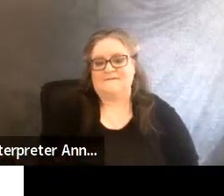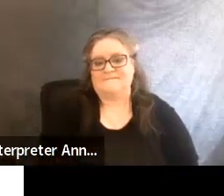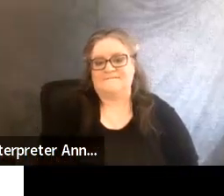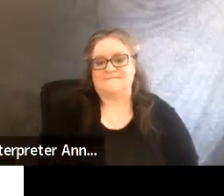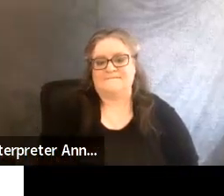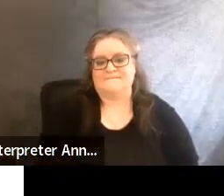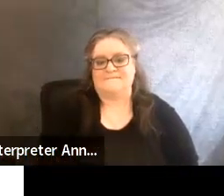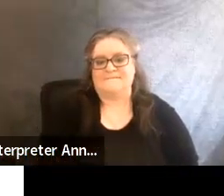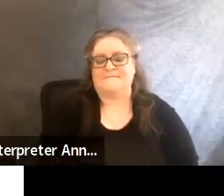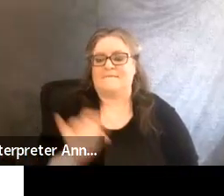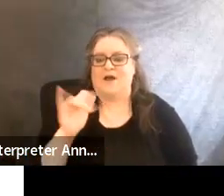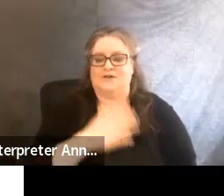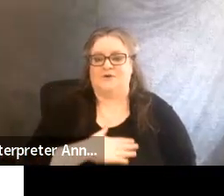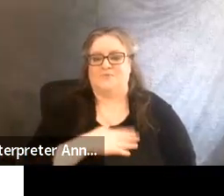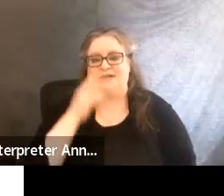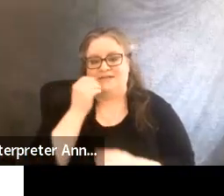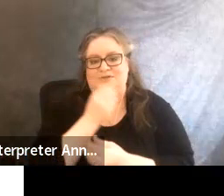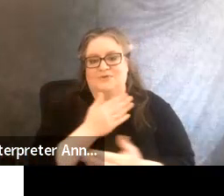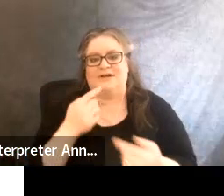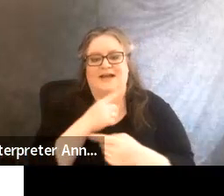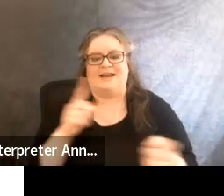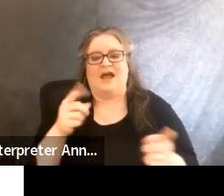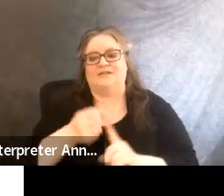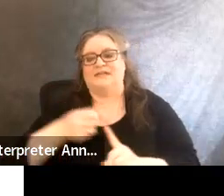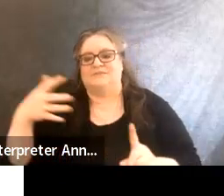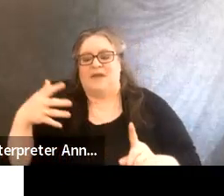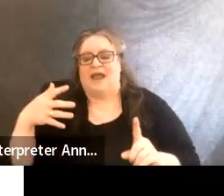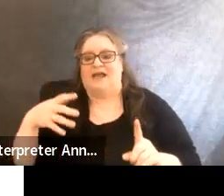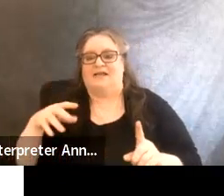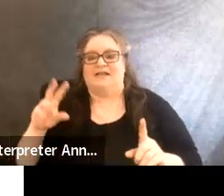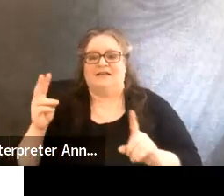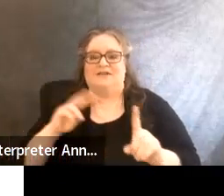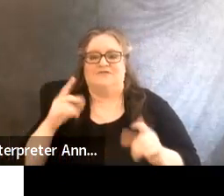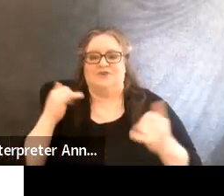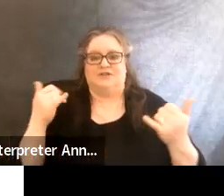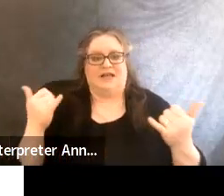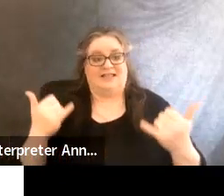We are also pleased to announce that expanded versions of our webinars like this class are available